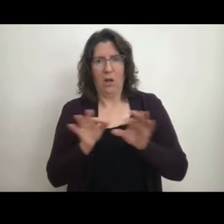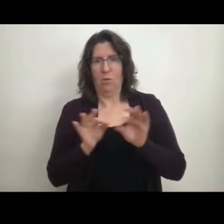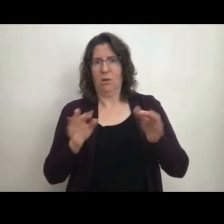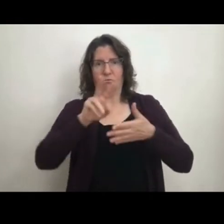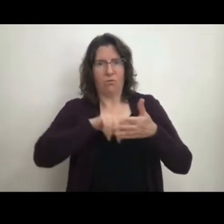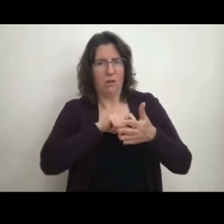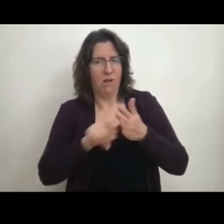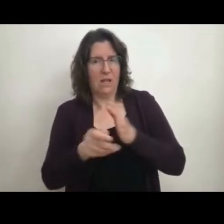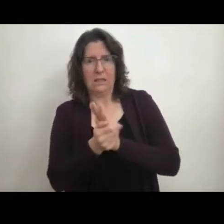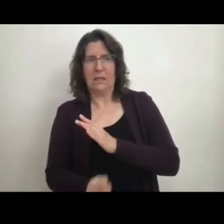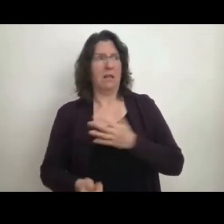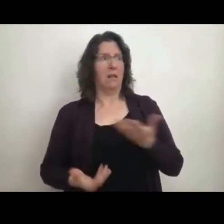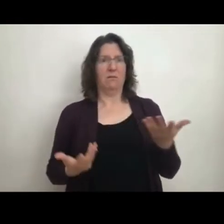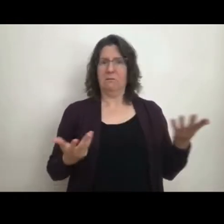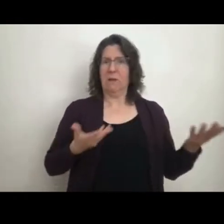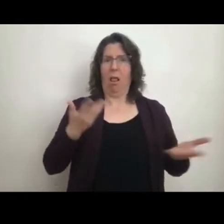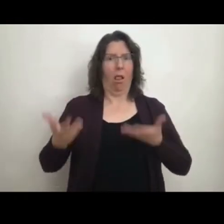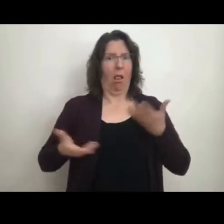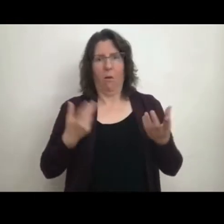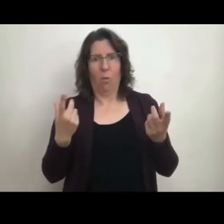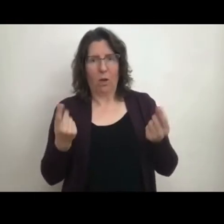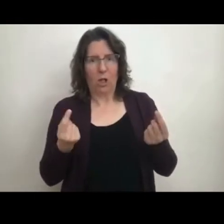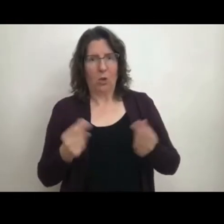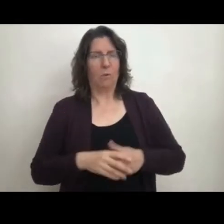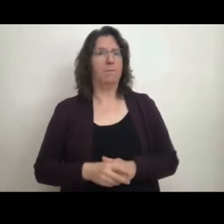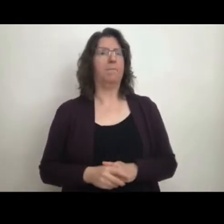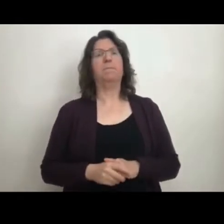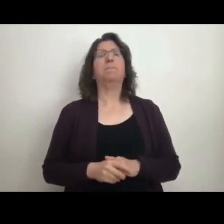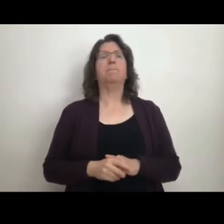The six of them truly struggled with reading and writing.